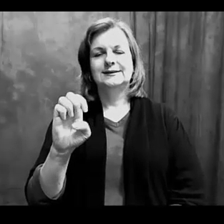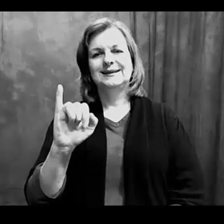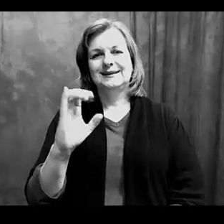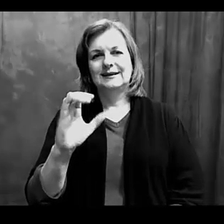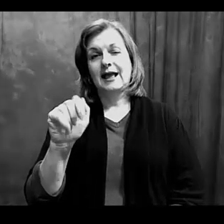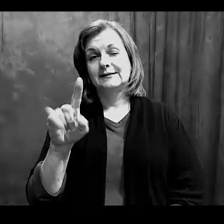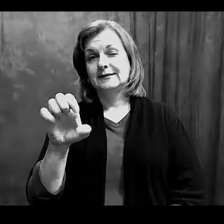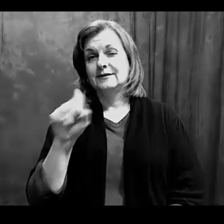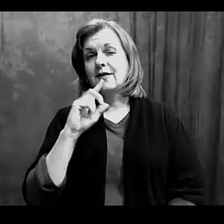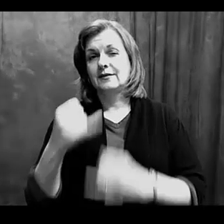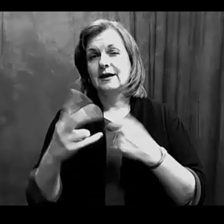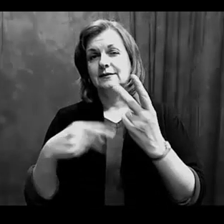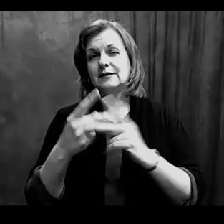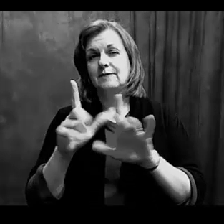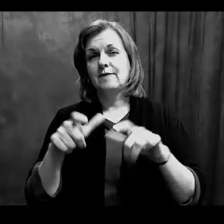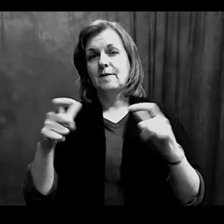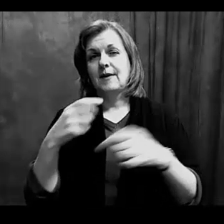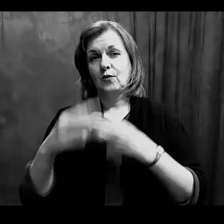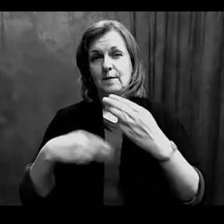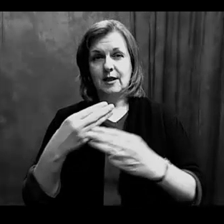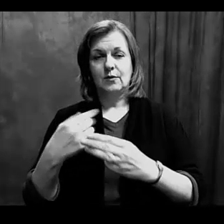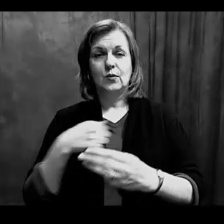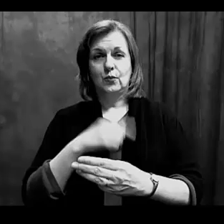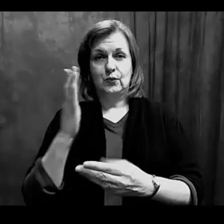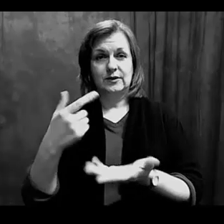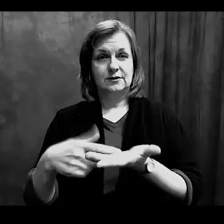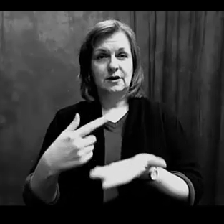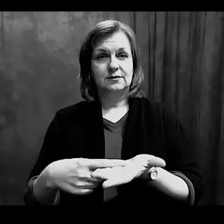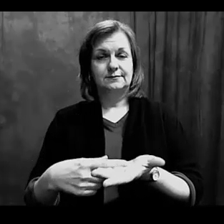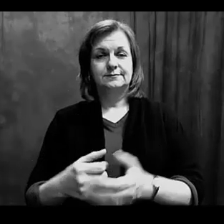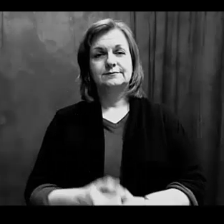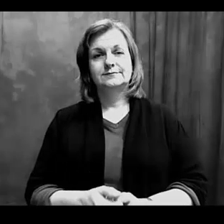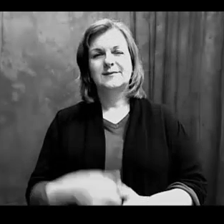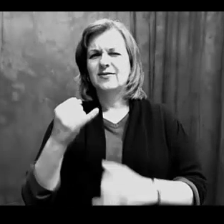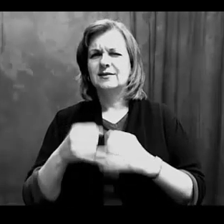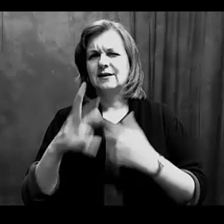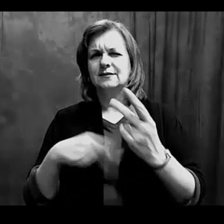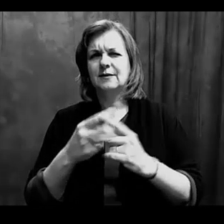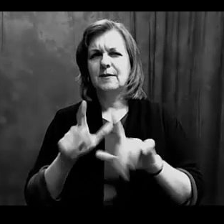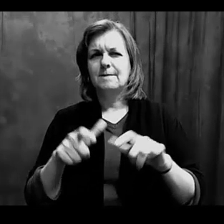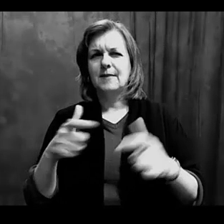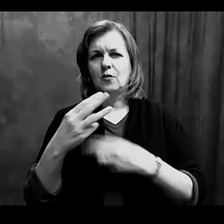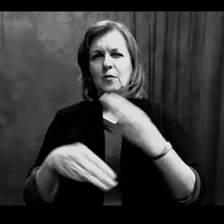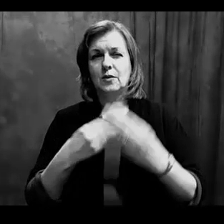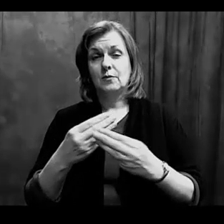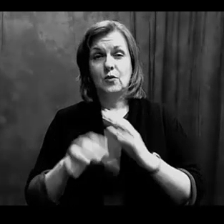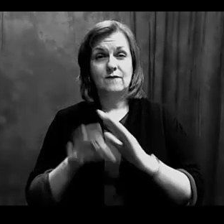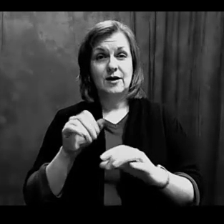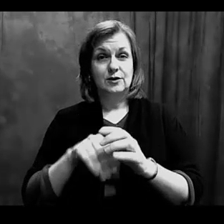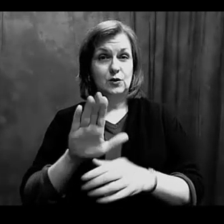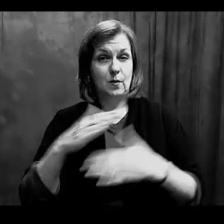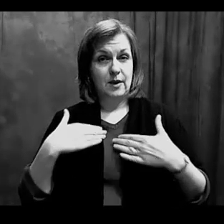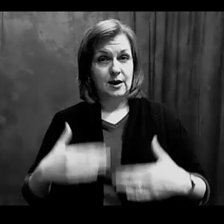Nucleic acids are our last type of macromolecule that we want to discuss